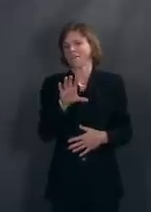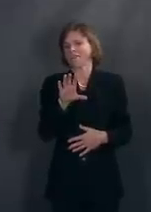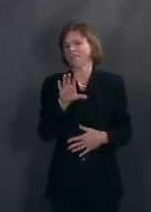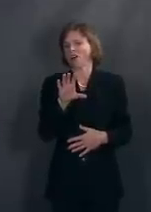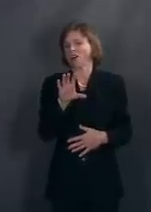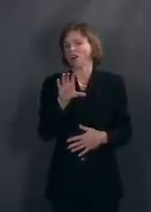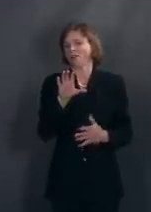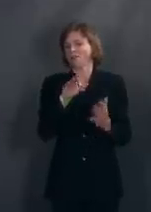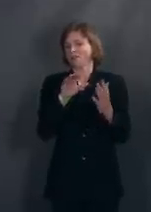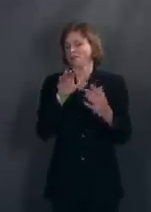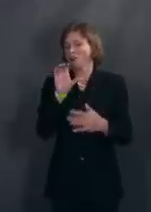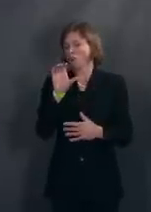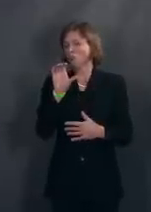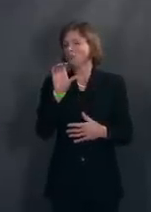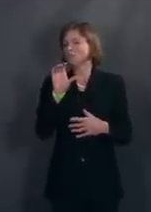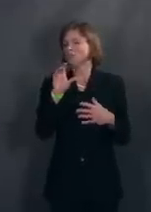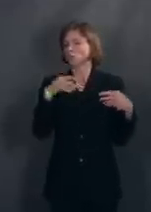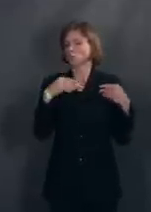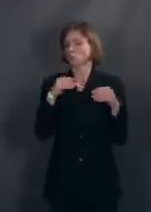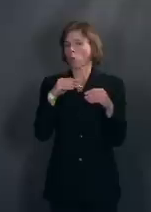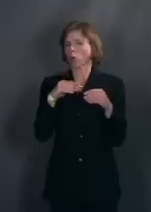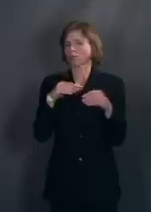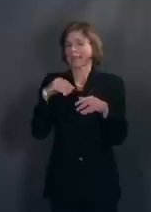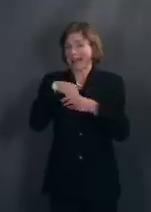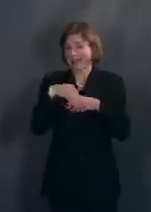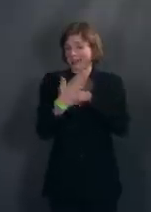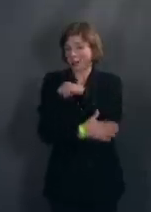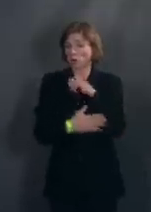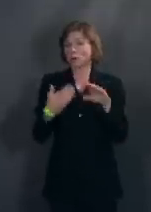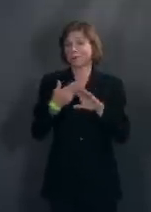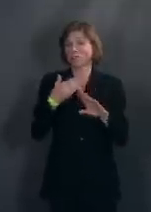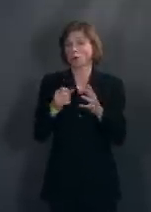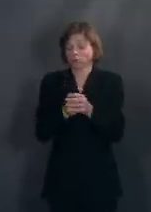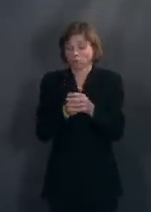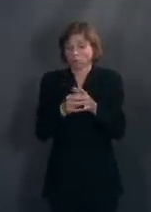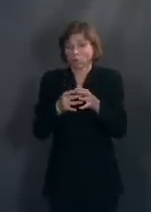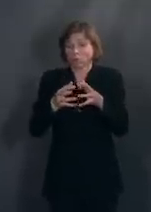before expanding. And in the early phase, many pharmacies across the country